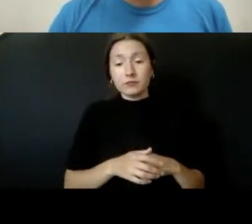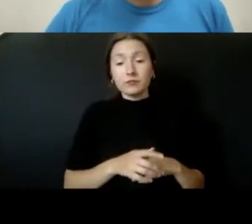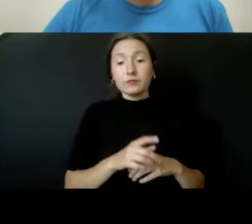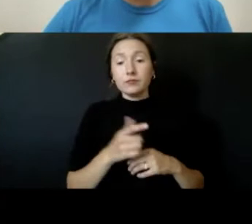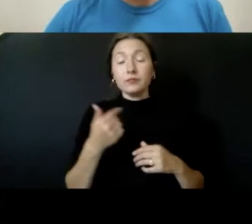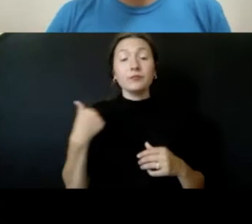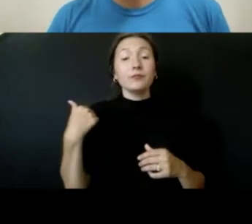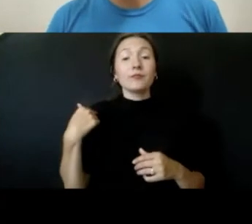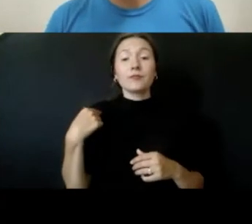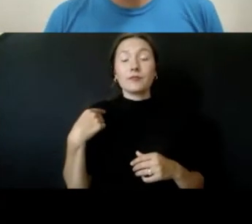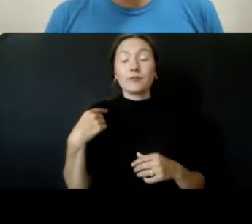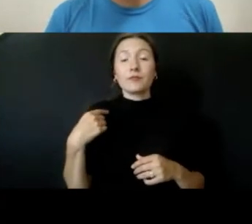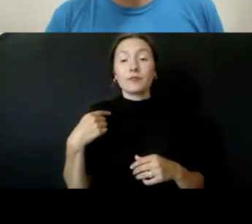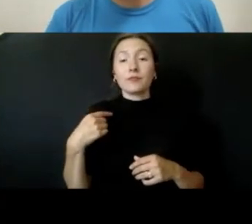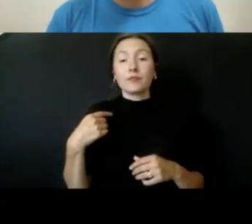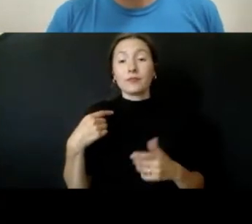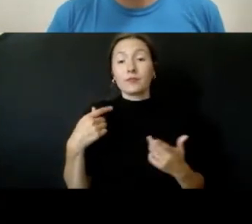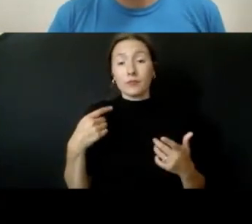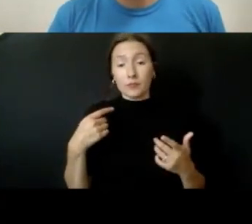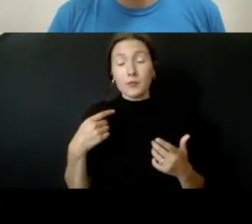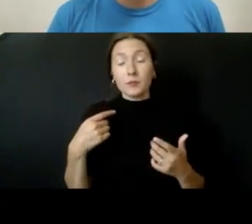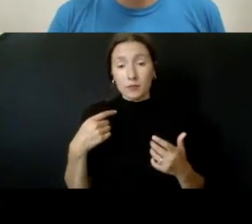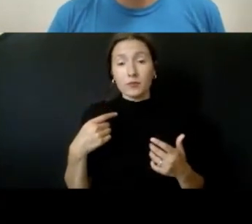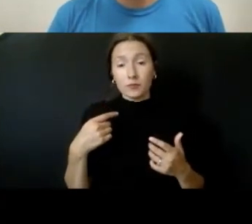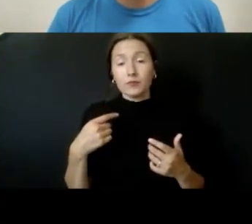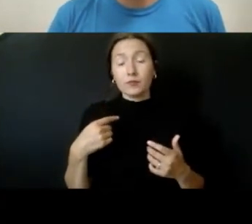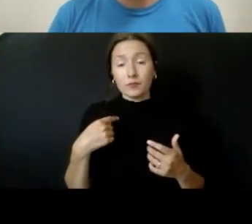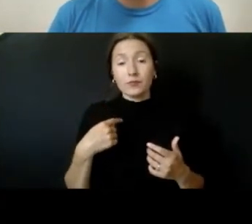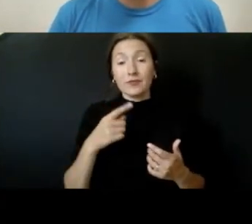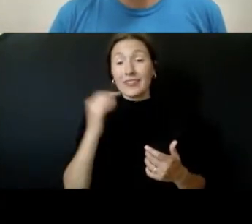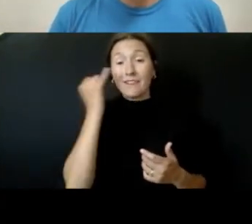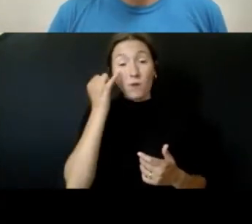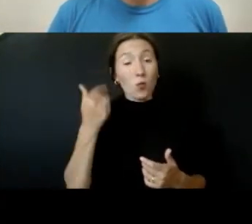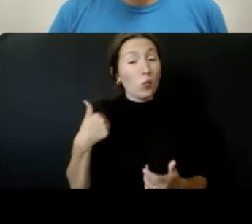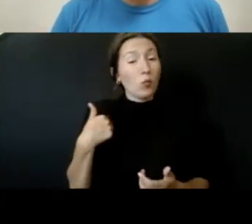or a help desk form or something like that the the key to this communication channel though is that